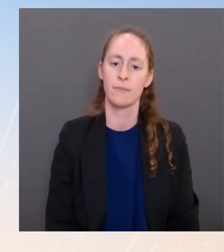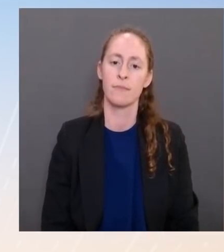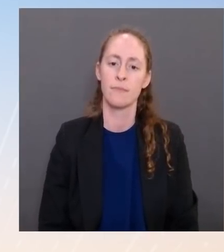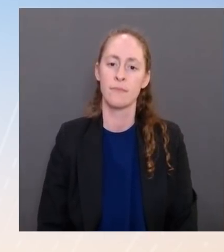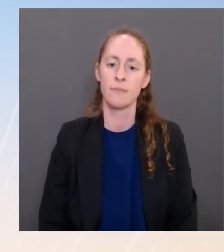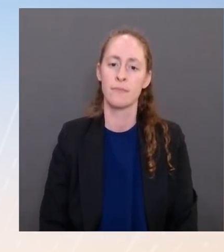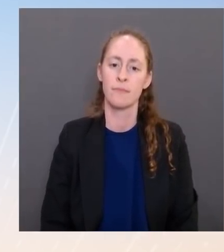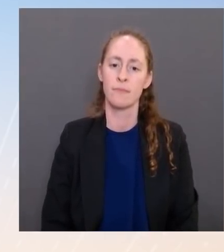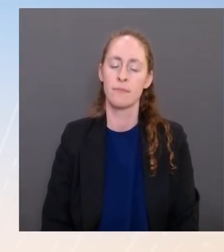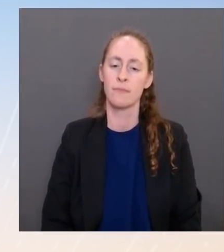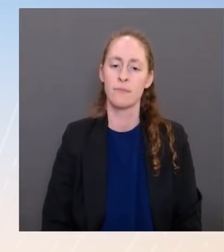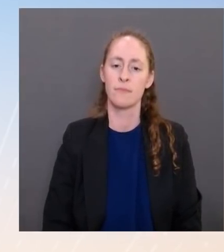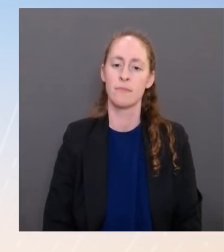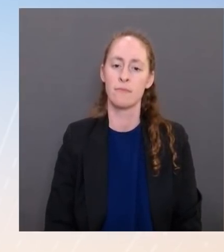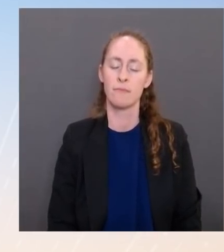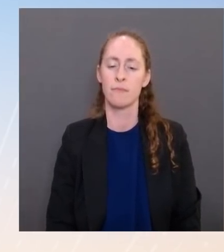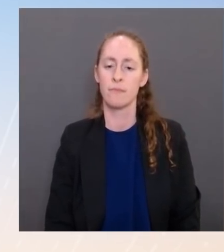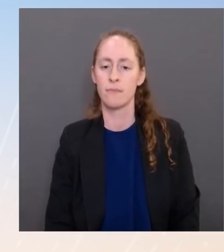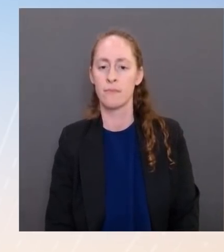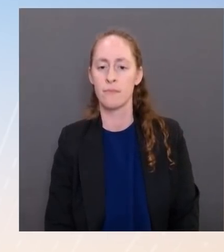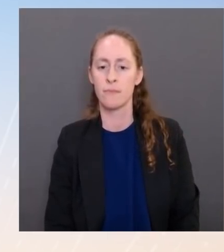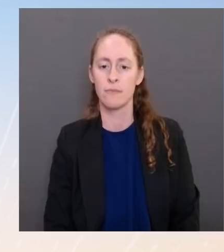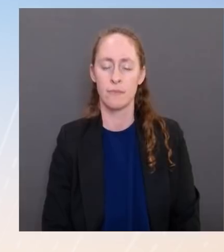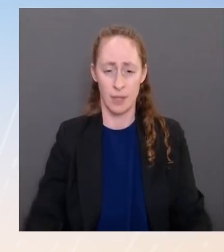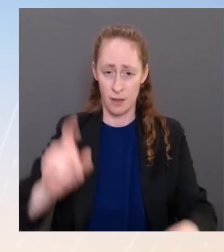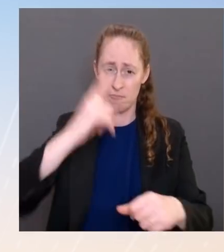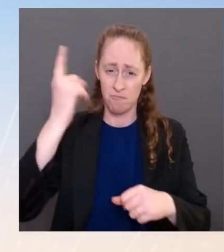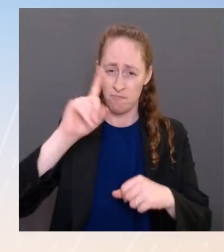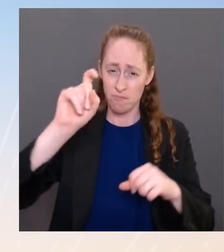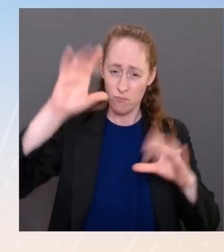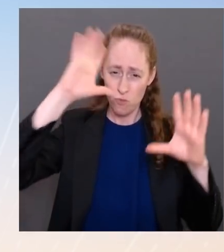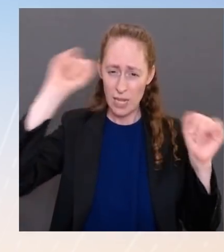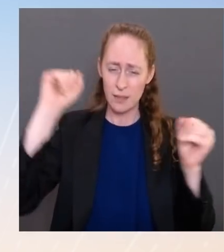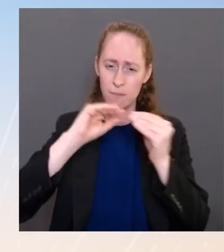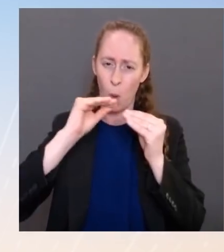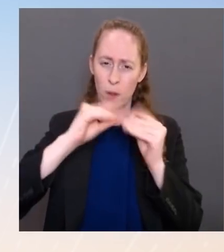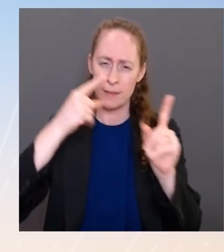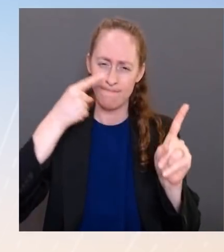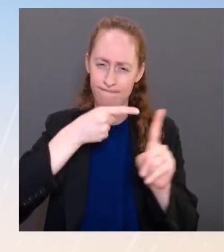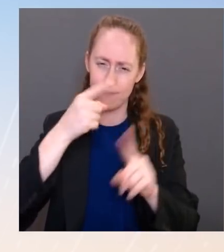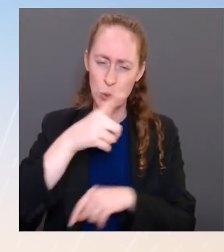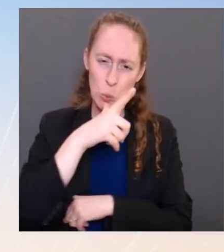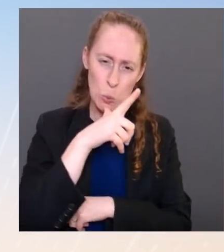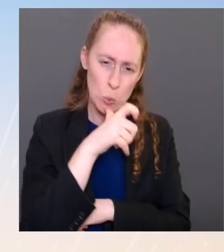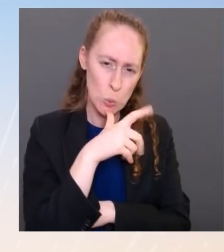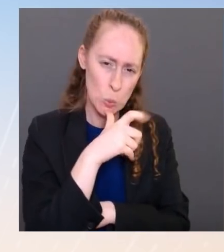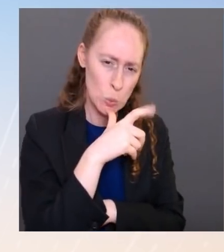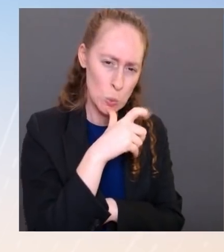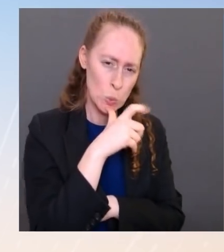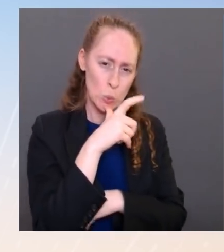and this leaked draft has come -- that came out on the opinion -- possible opinion?